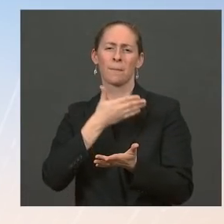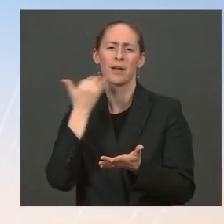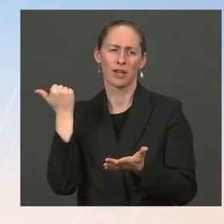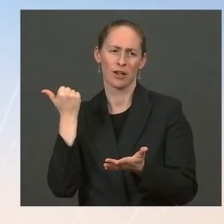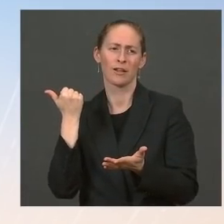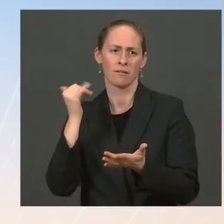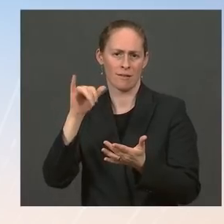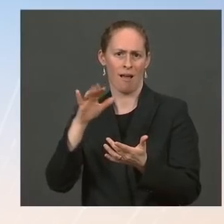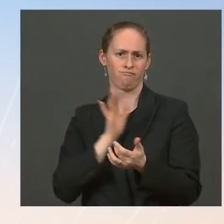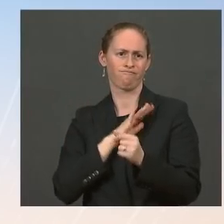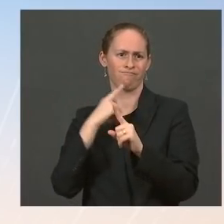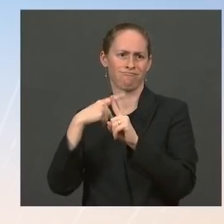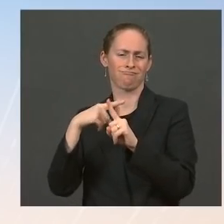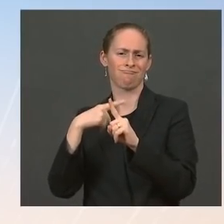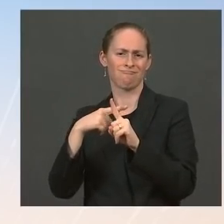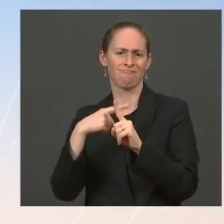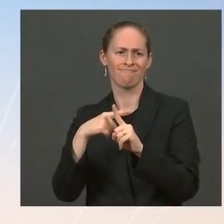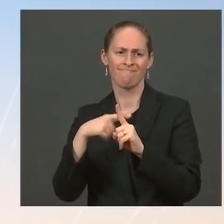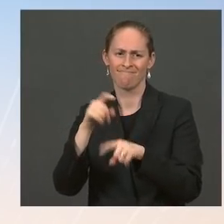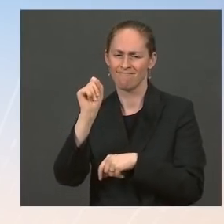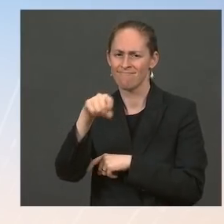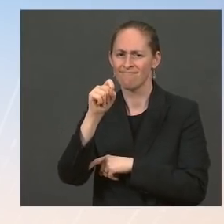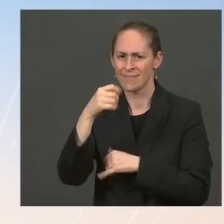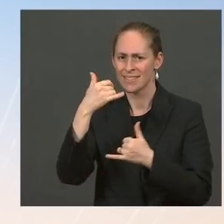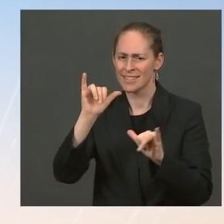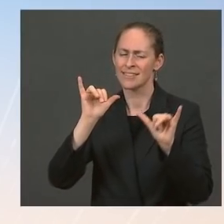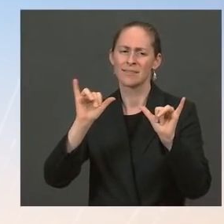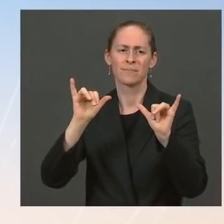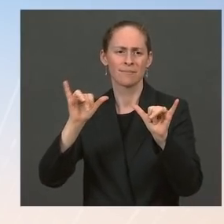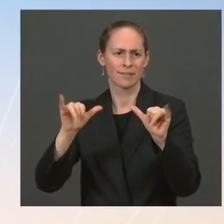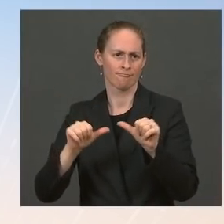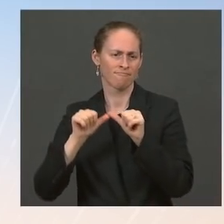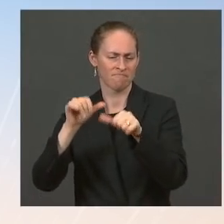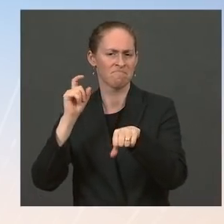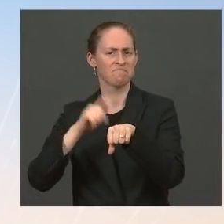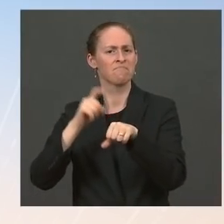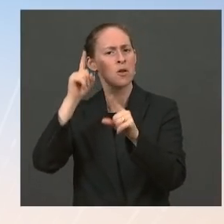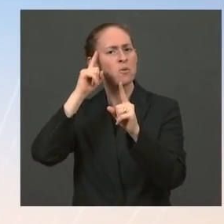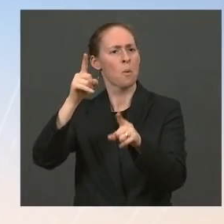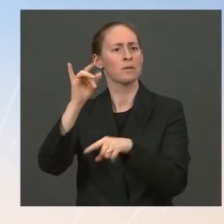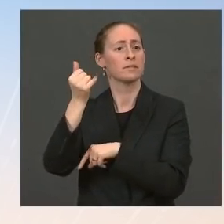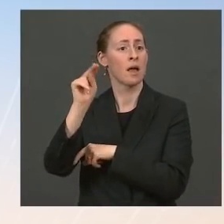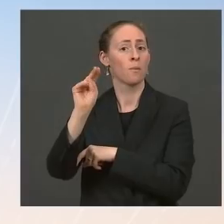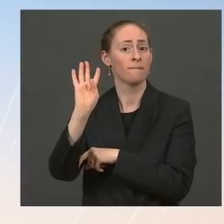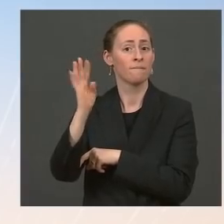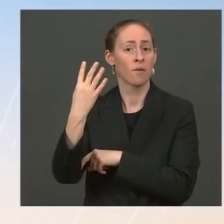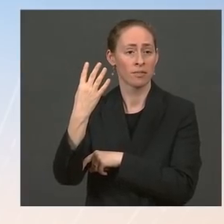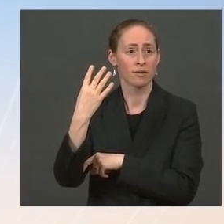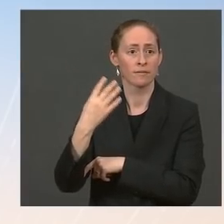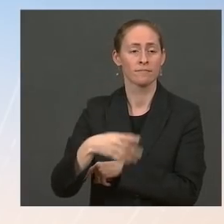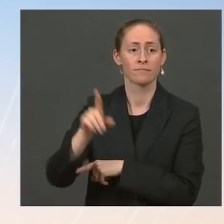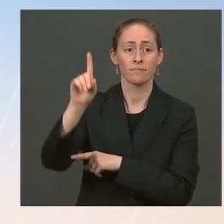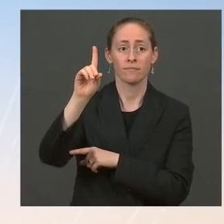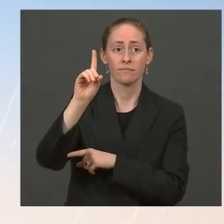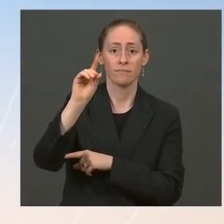So, we are still heading towards the same timeline. The Department of Justice is vigorously defending the emergency temporary standard in court.